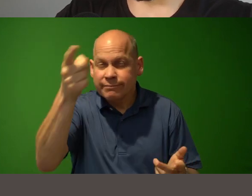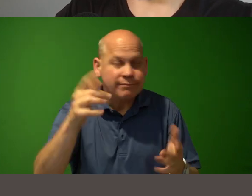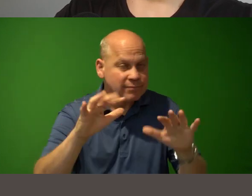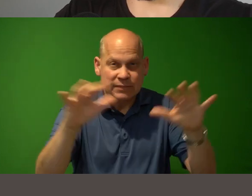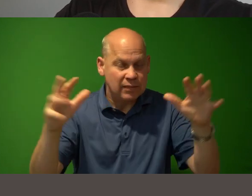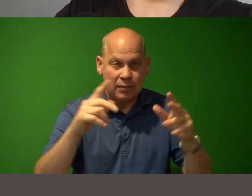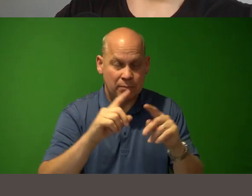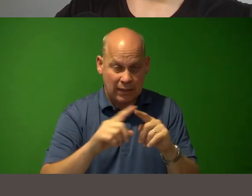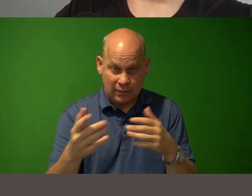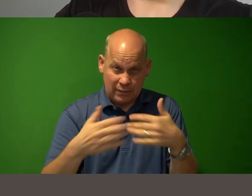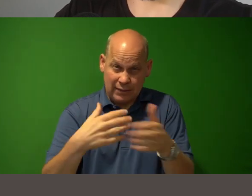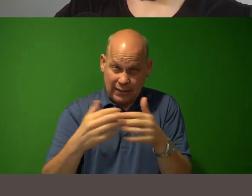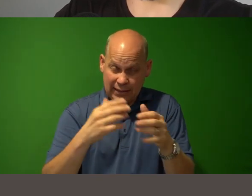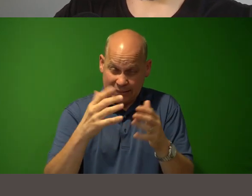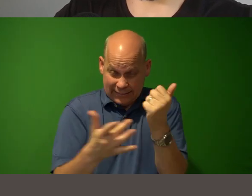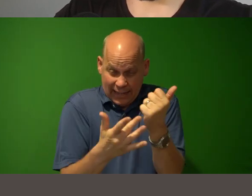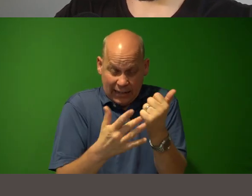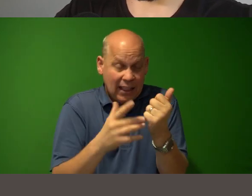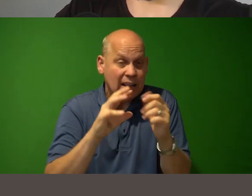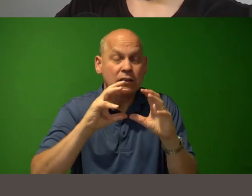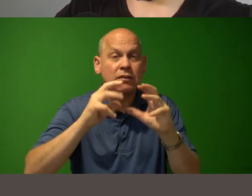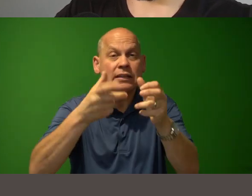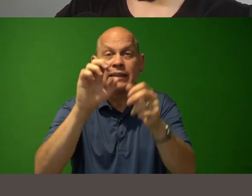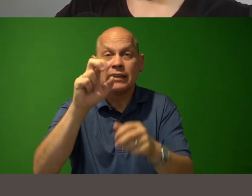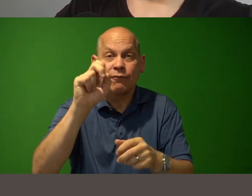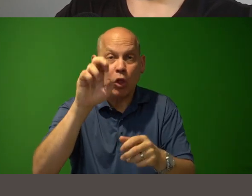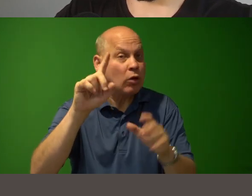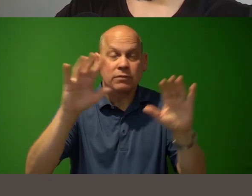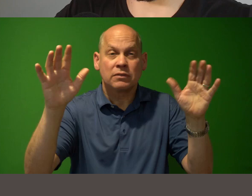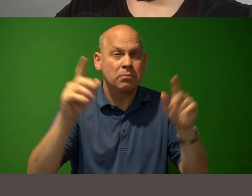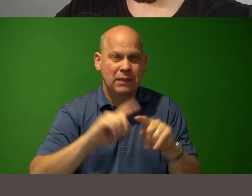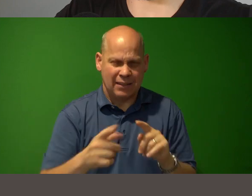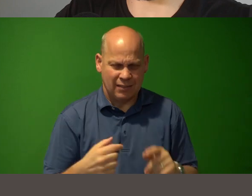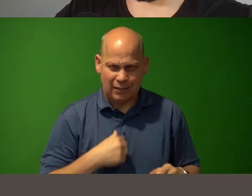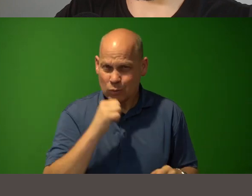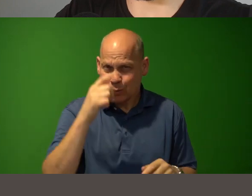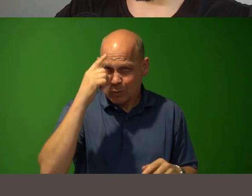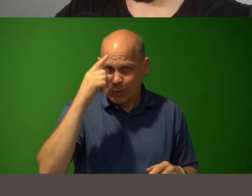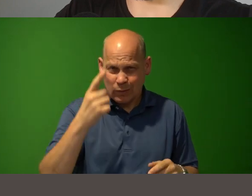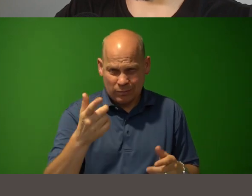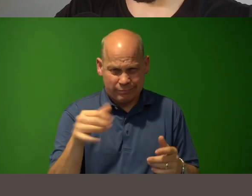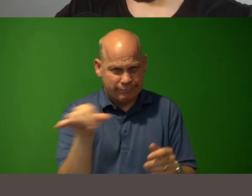Despite the evolution of technology, the way we communicate about it, I think has not kept the pace.